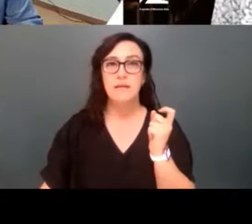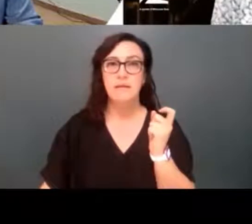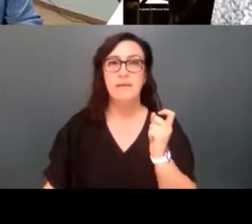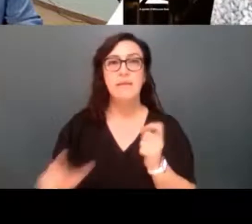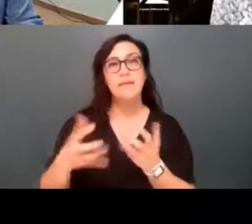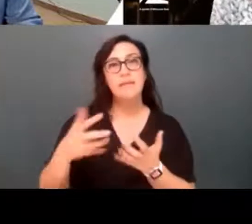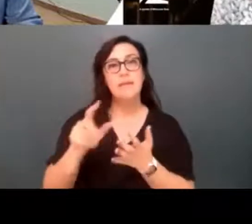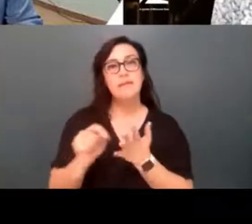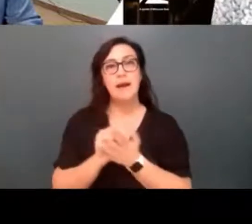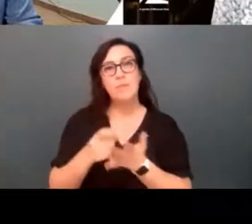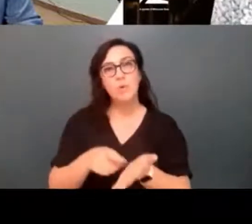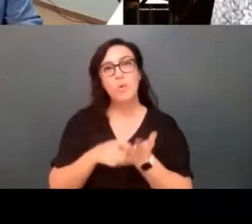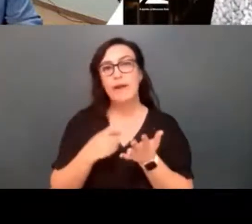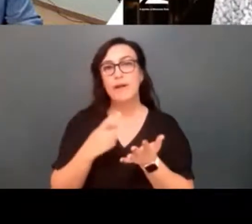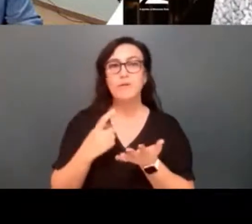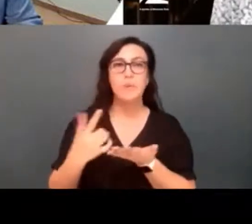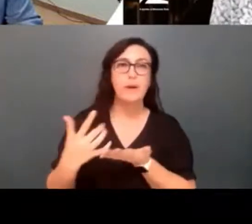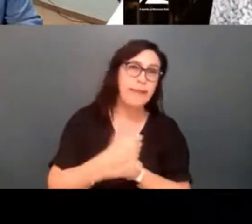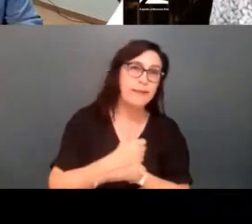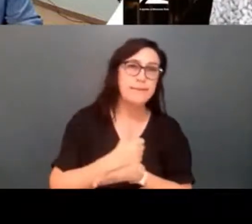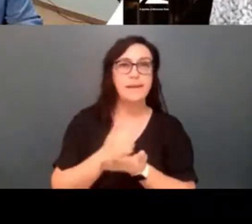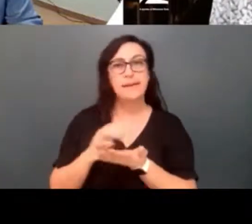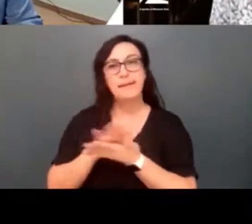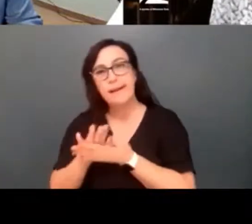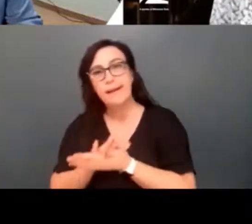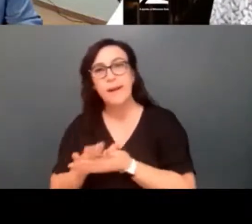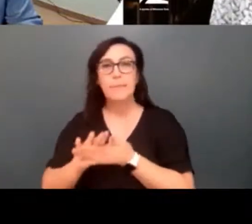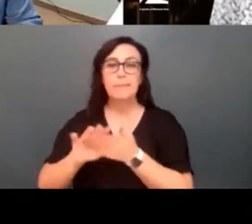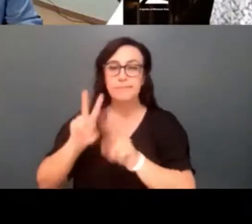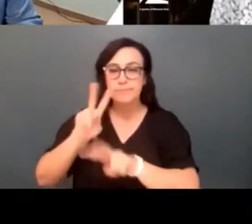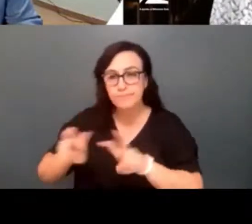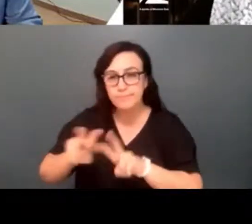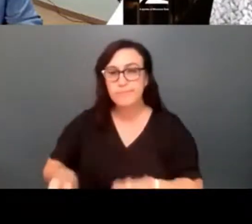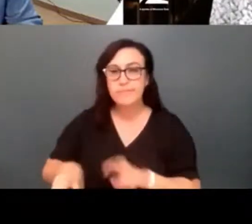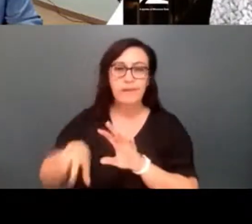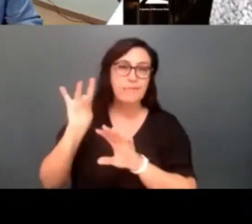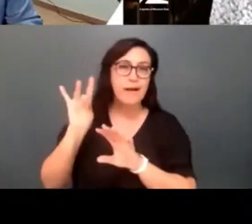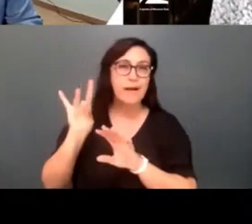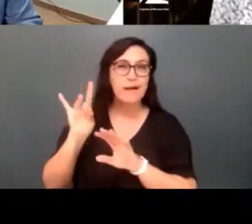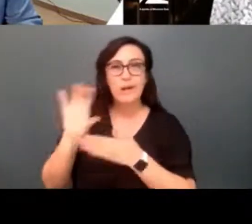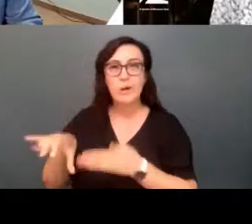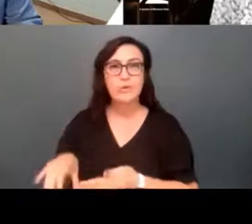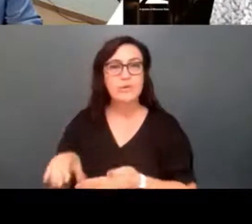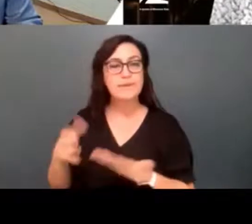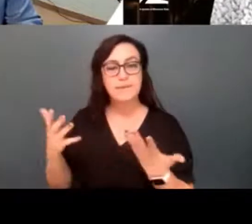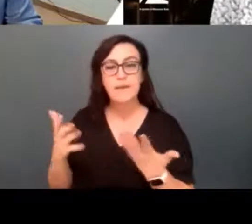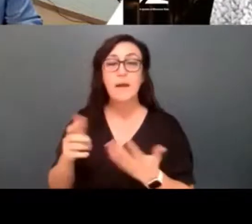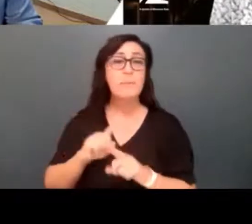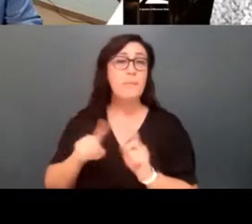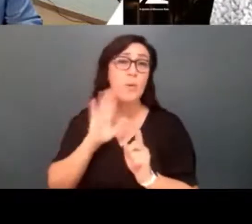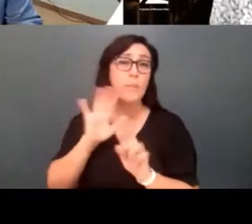be able to draw conclusions from it. But it's something that would be great if we could explore more deeply.